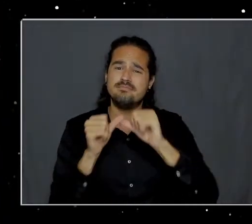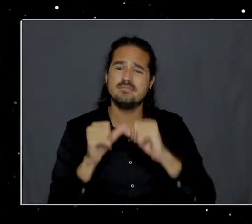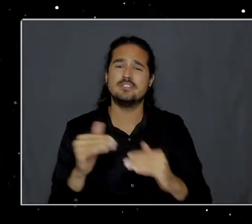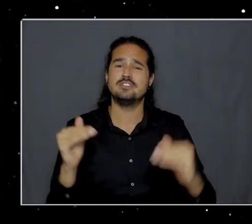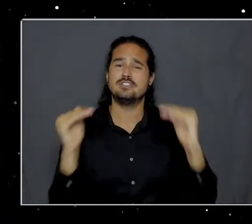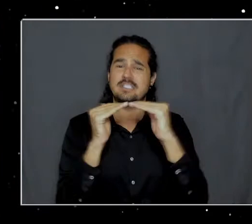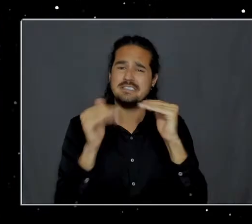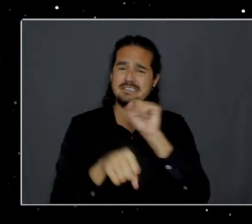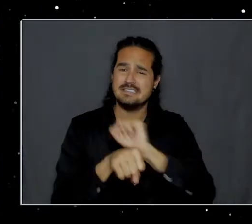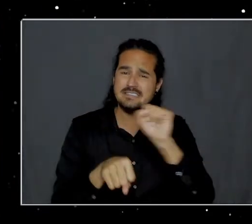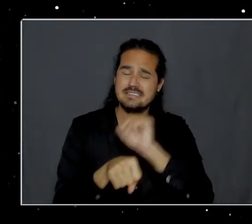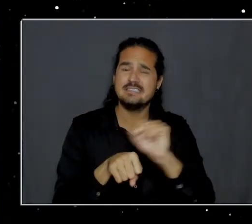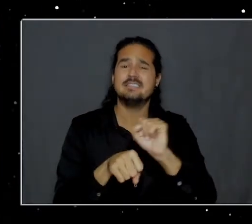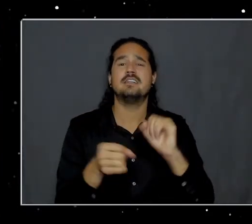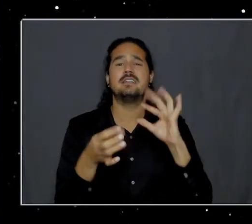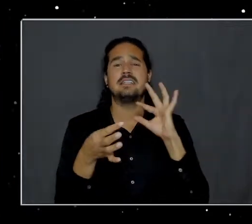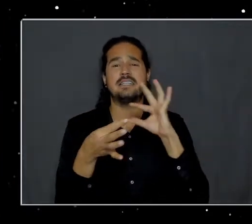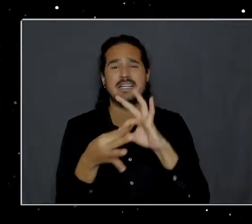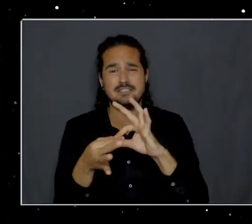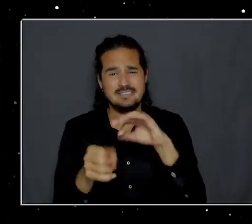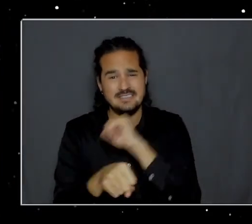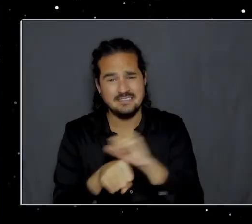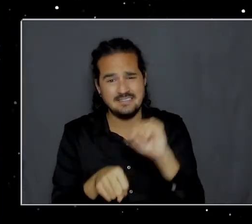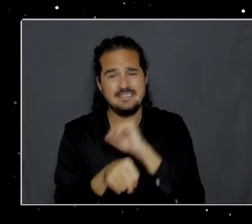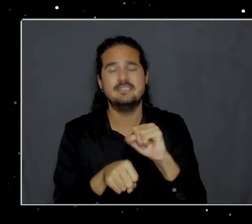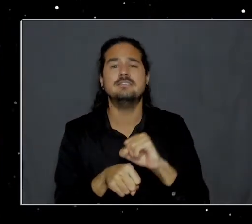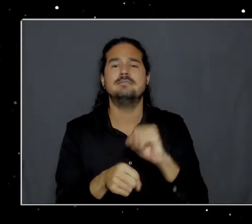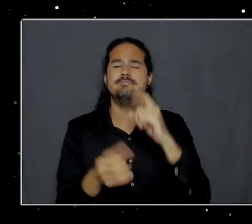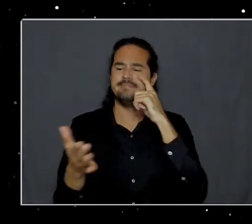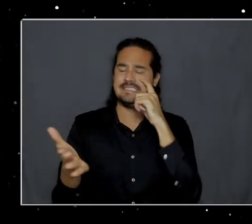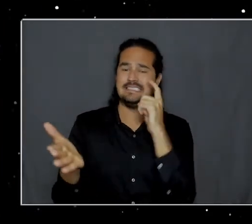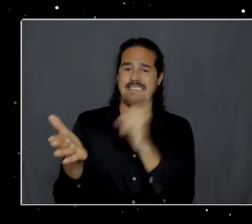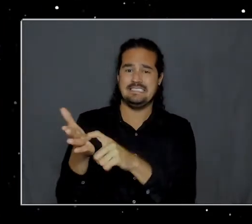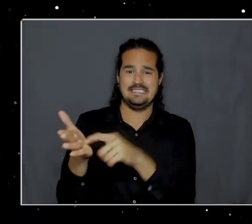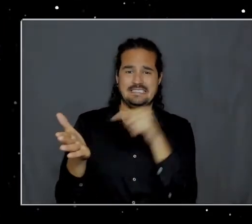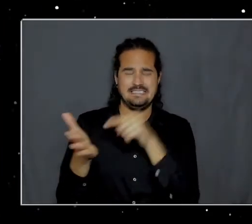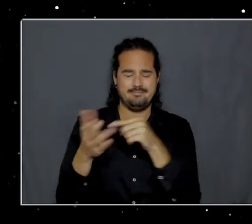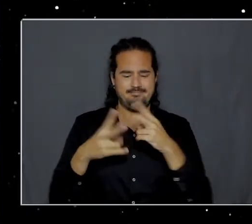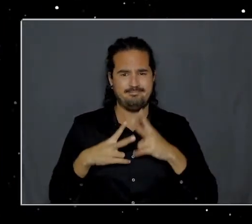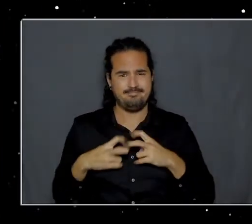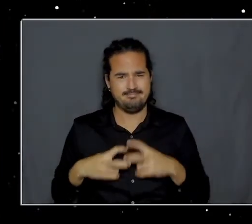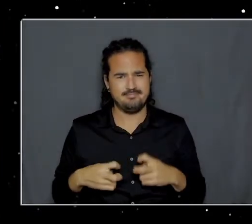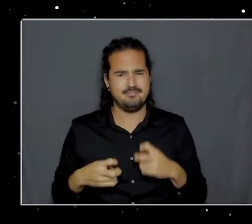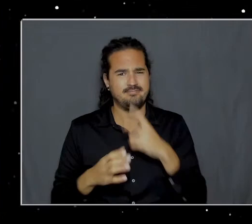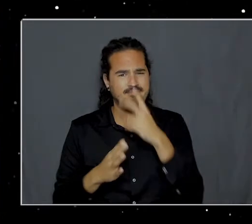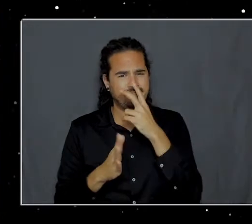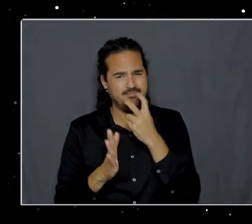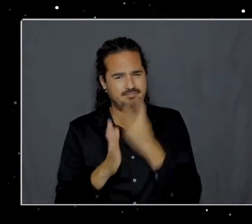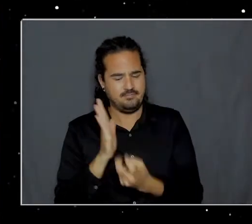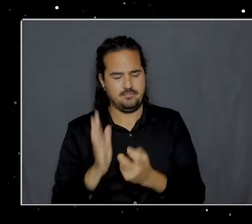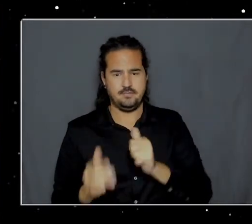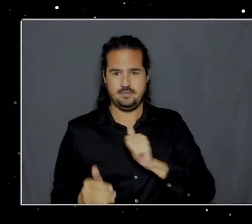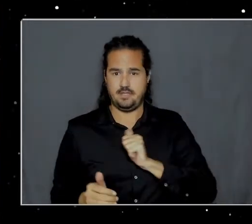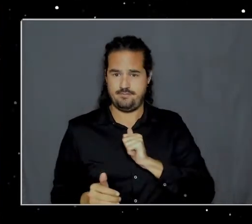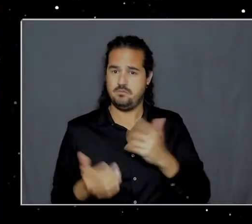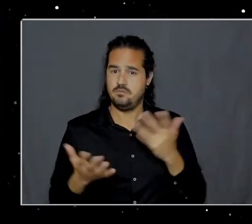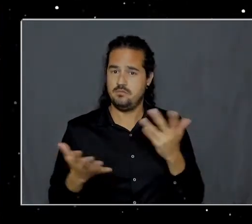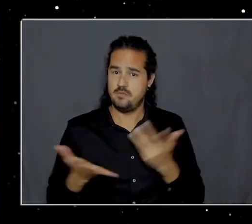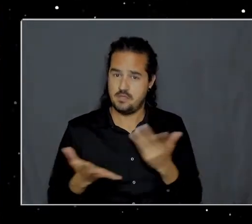I HOPE THAT WE'LL CONTINUE TO DO THE WORK OF JUSTICE, OF CONNECTION, AND MOSTLY OF SEEING